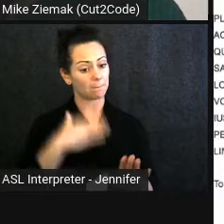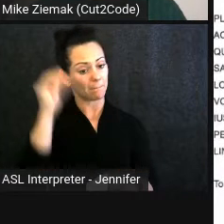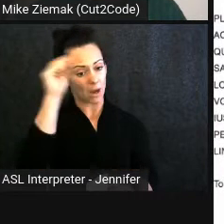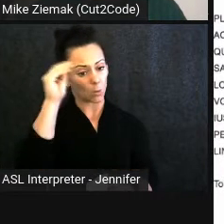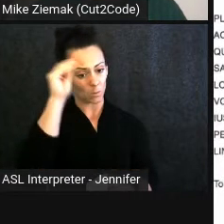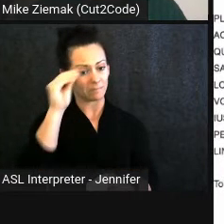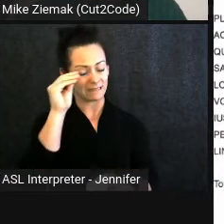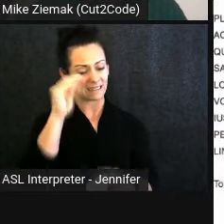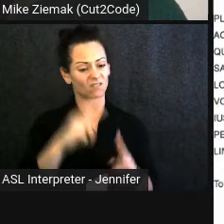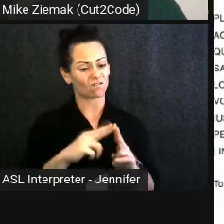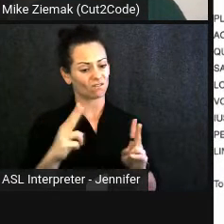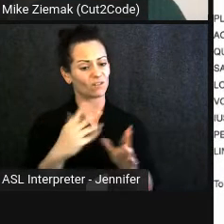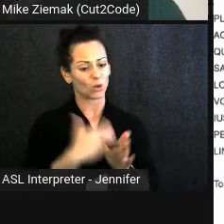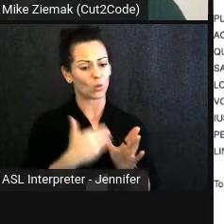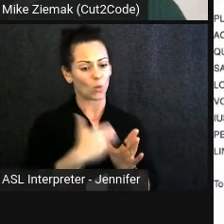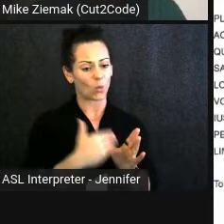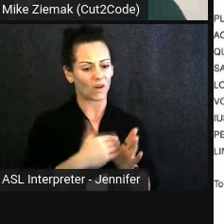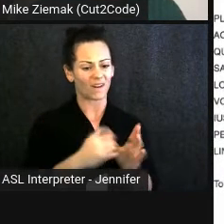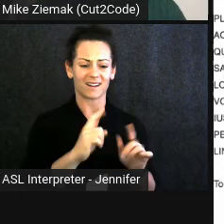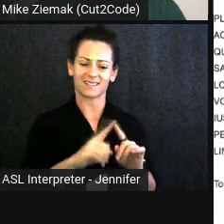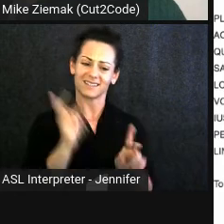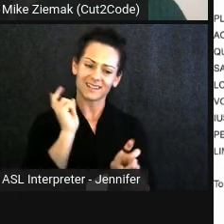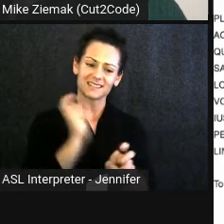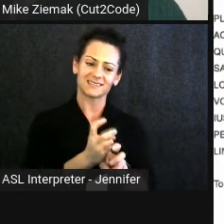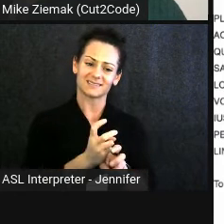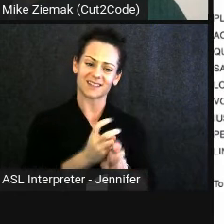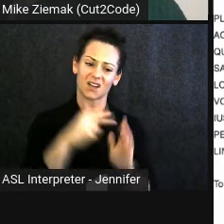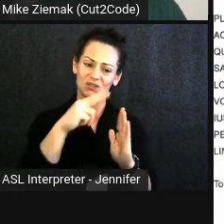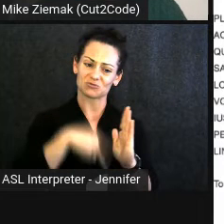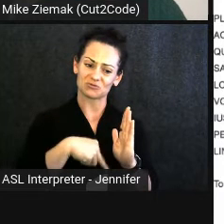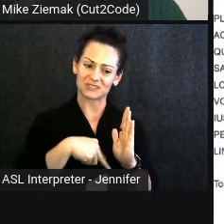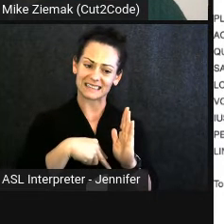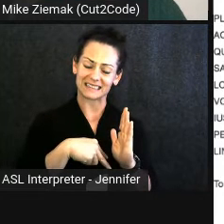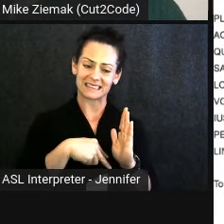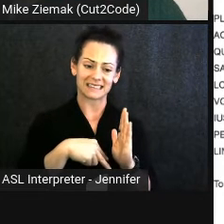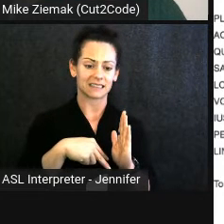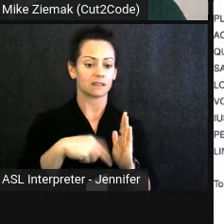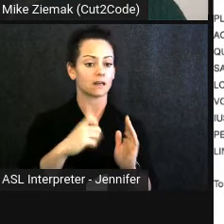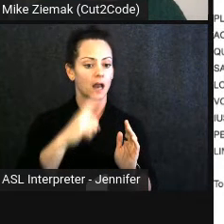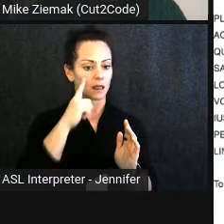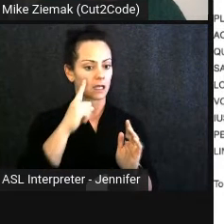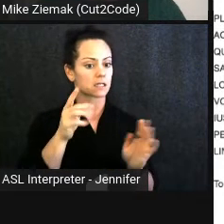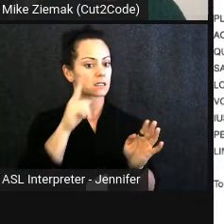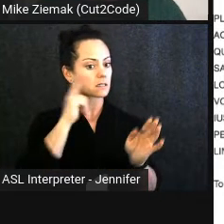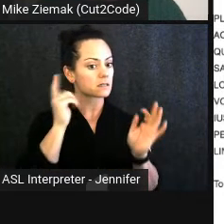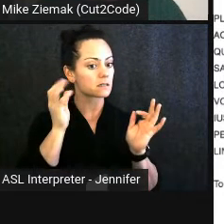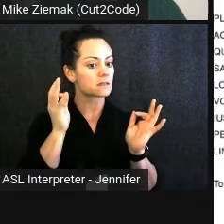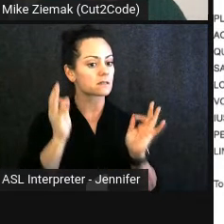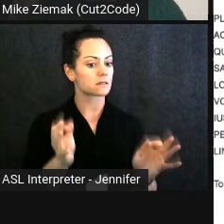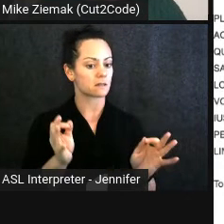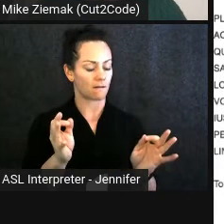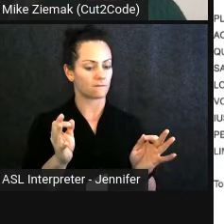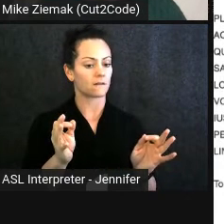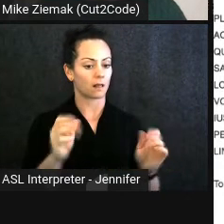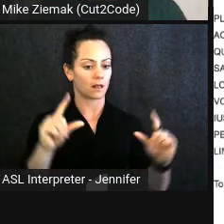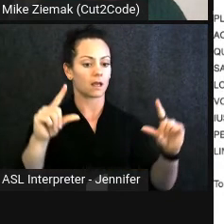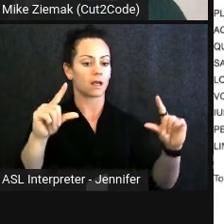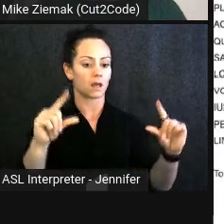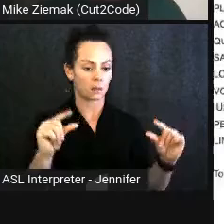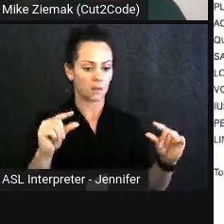but it's also difficult to read. I think we should definitely reduce it to an absolute bare minimum.